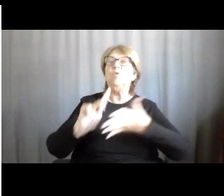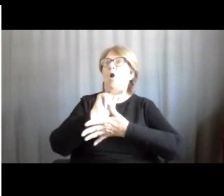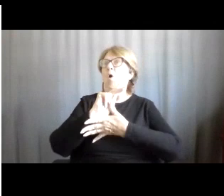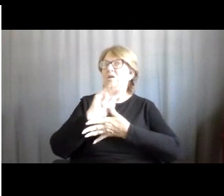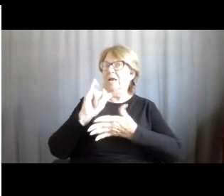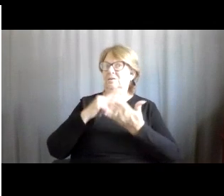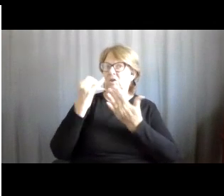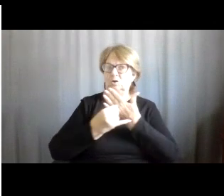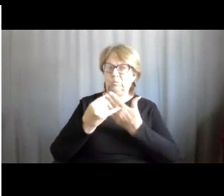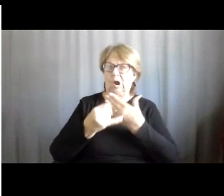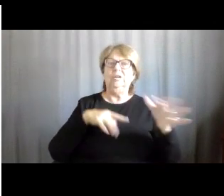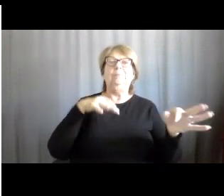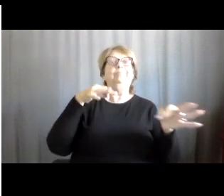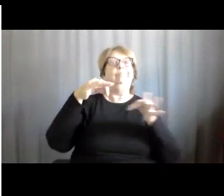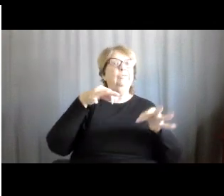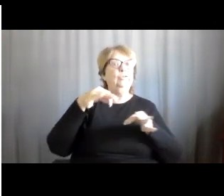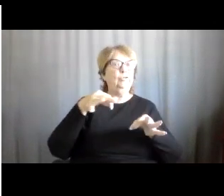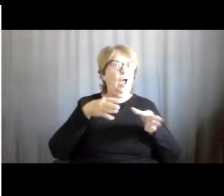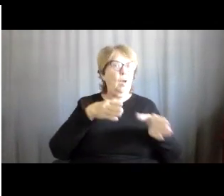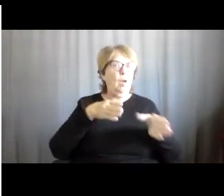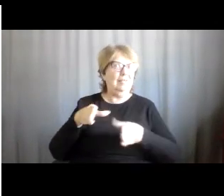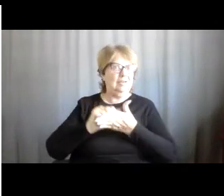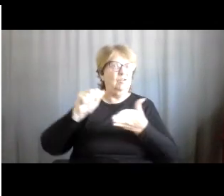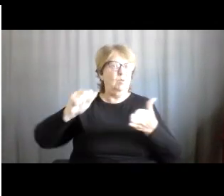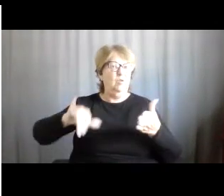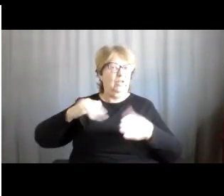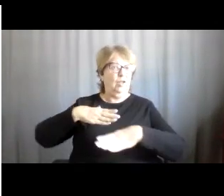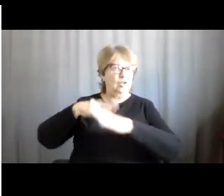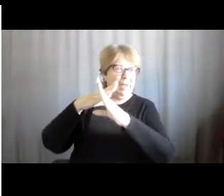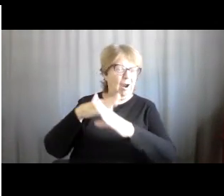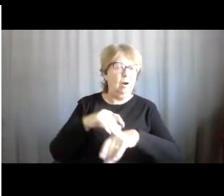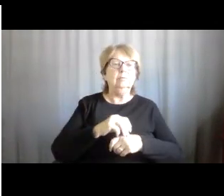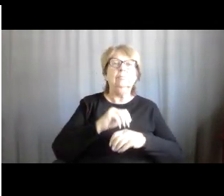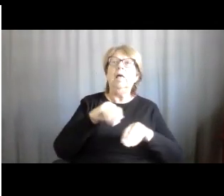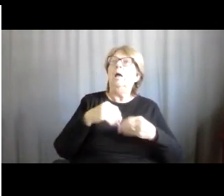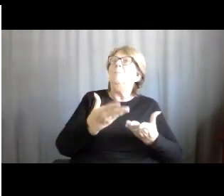describe methods of removing those barriers and provide a schedule for the projects.